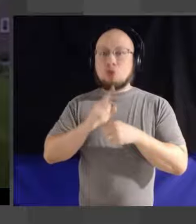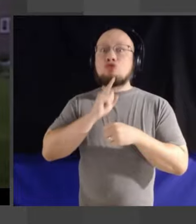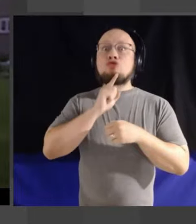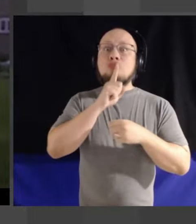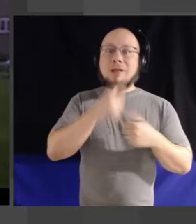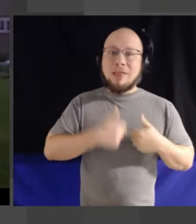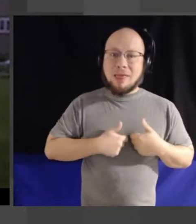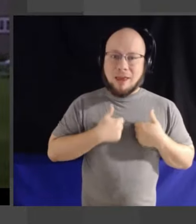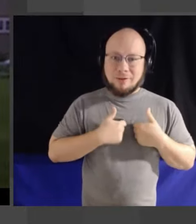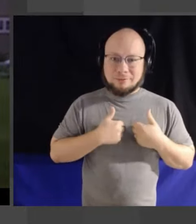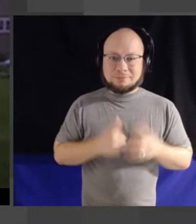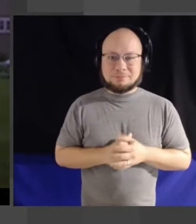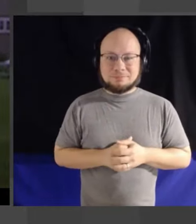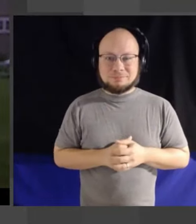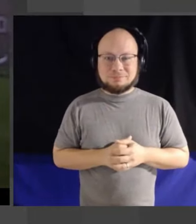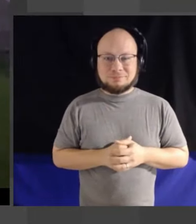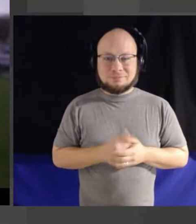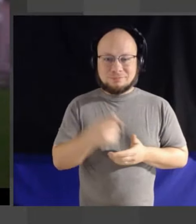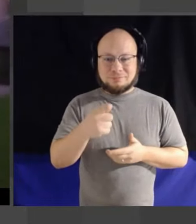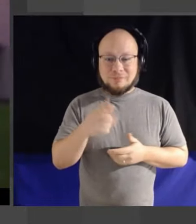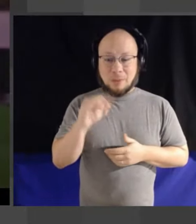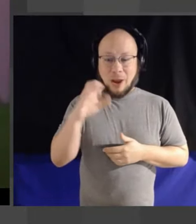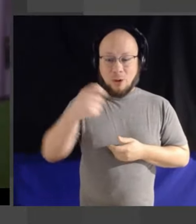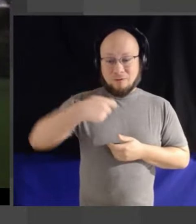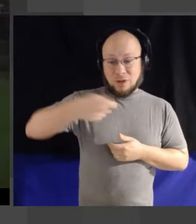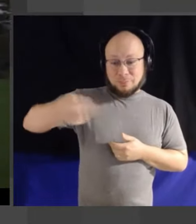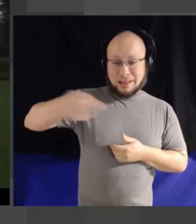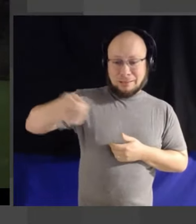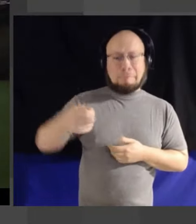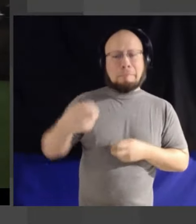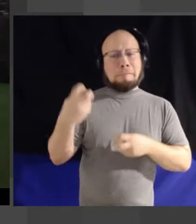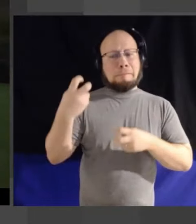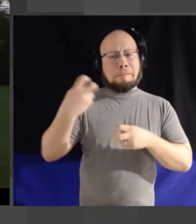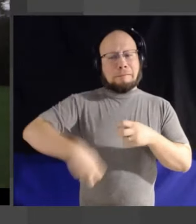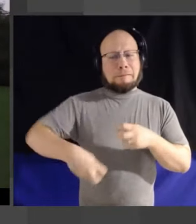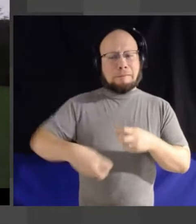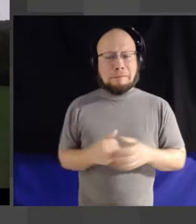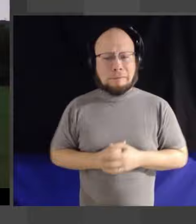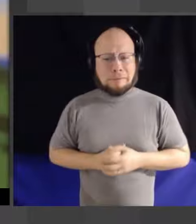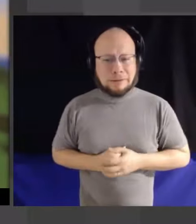REAL LIFE. MINECRAFT EARTH FRISBEE IS A BIT